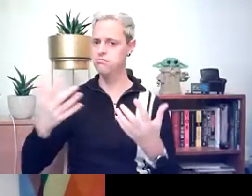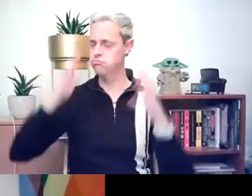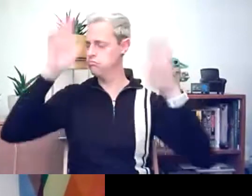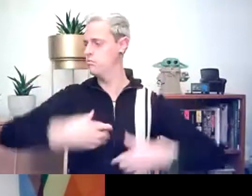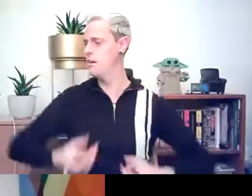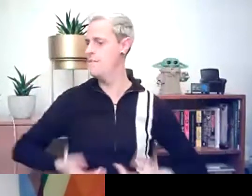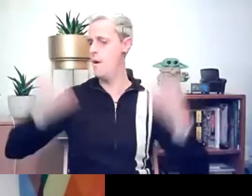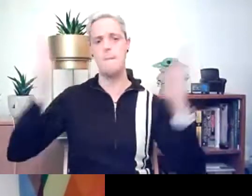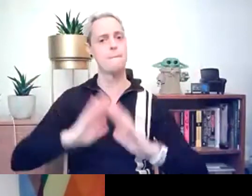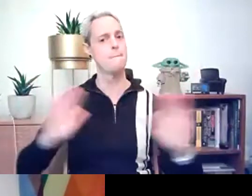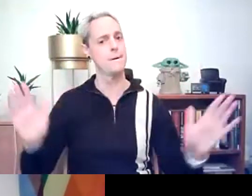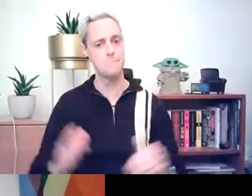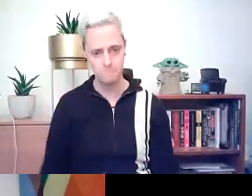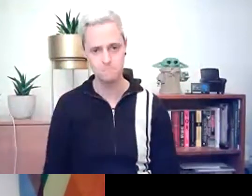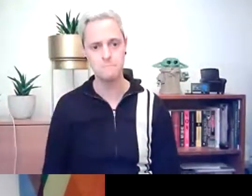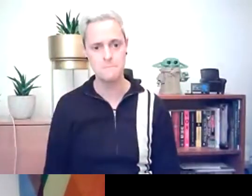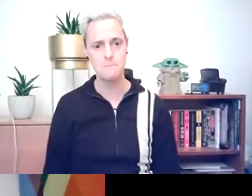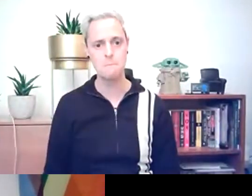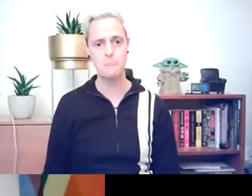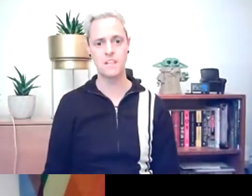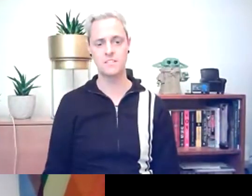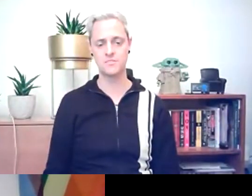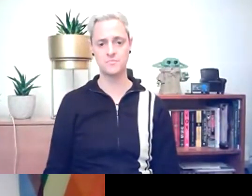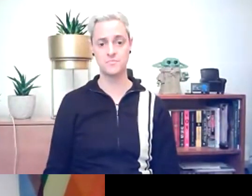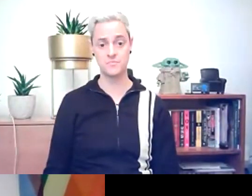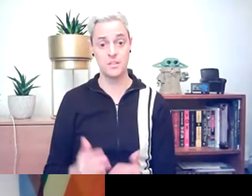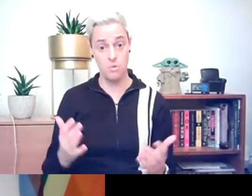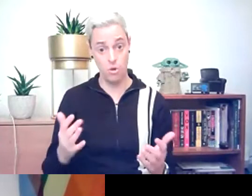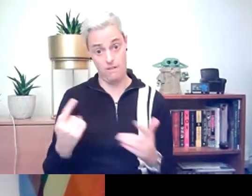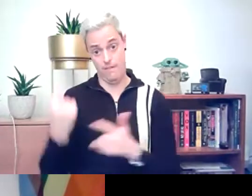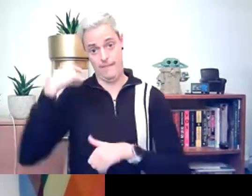18:38:28 Yeah, and. And the thing that helped there was actually just being able to know